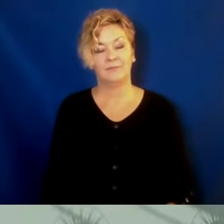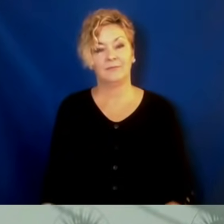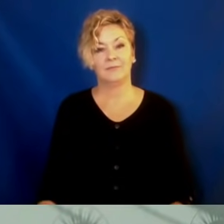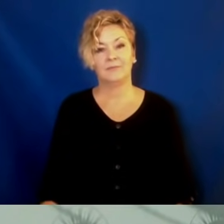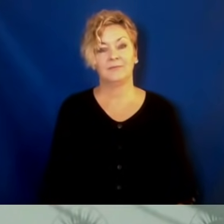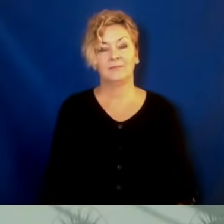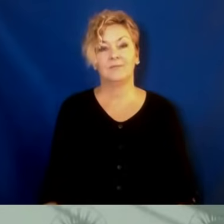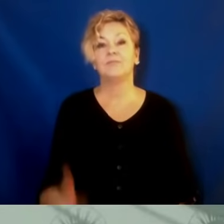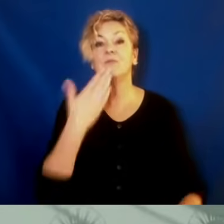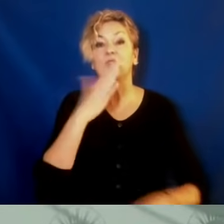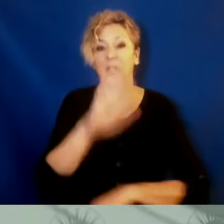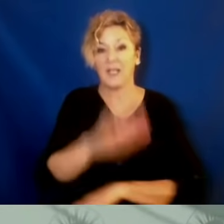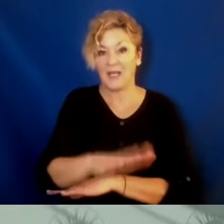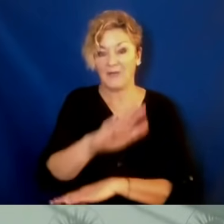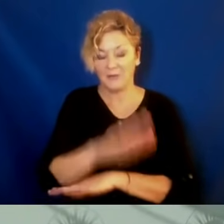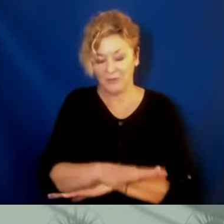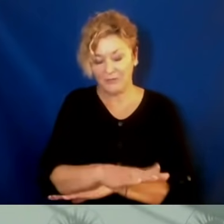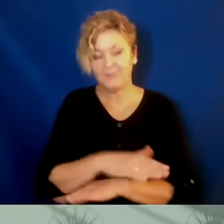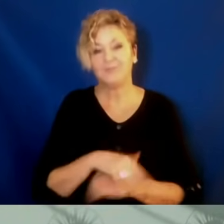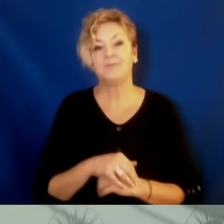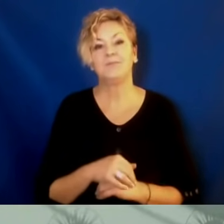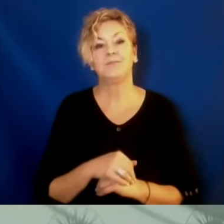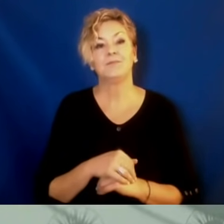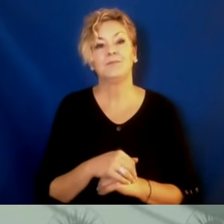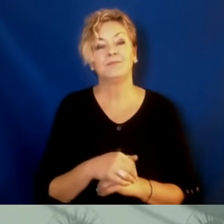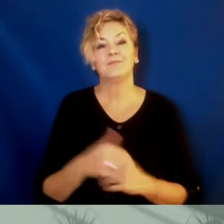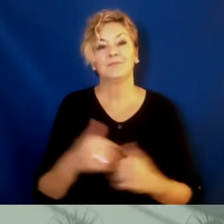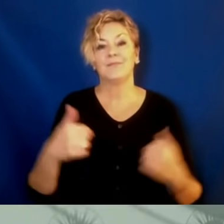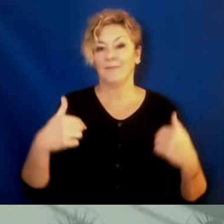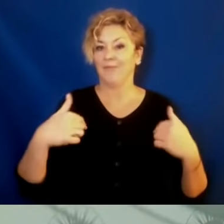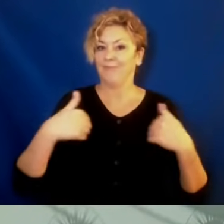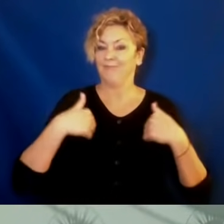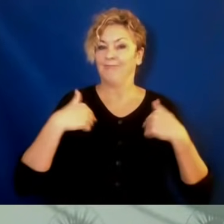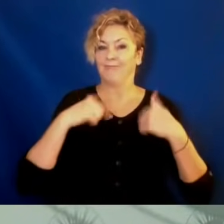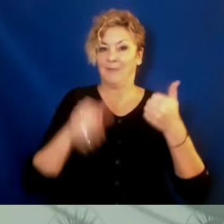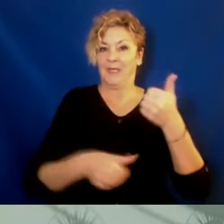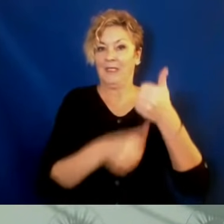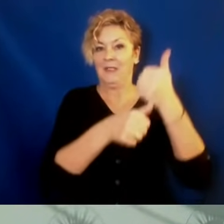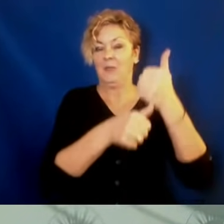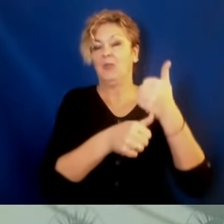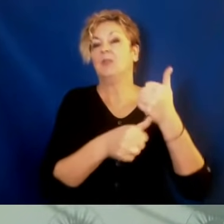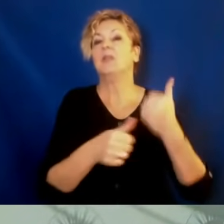Henry, I know people are always interested, taking a couple of well deserved days off like